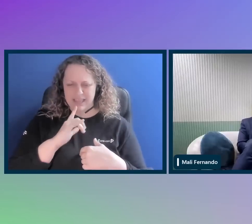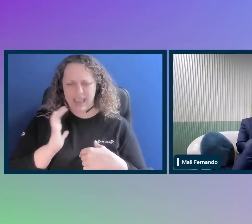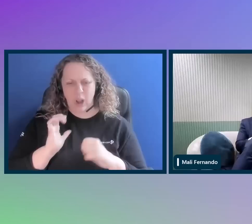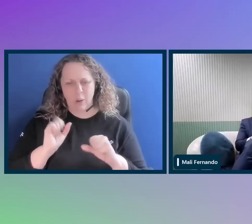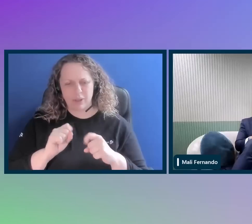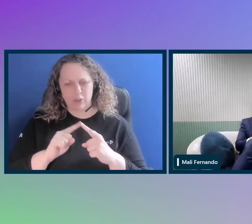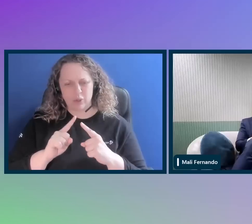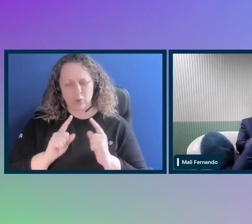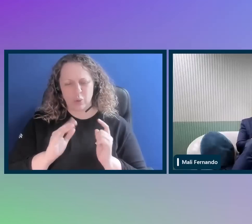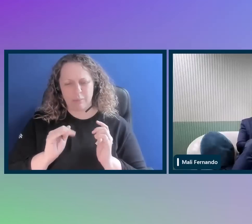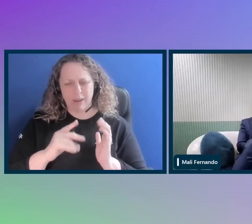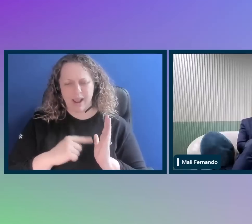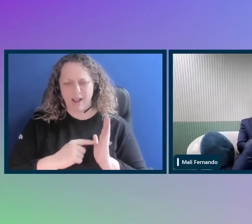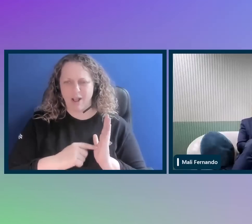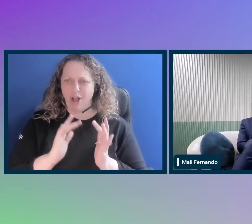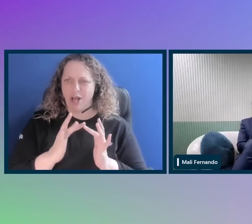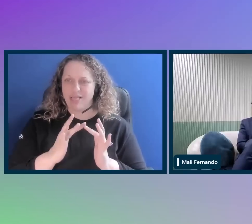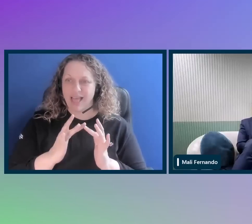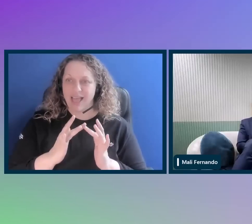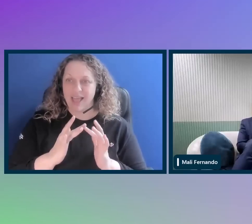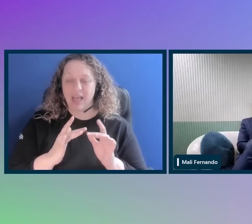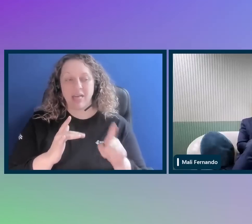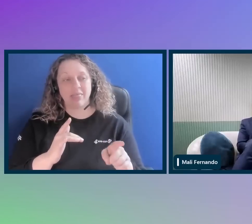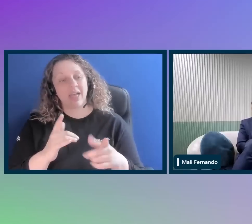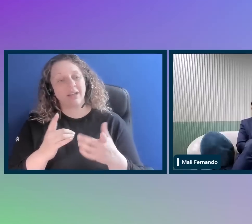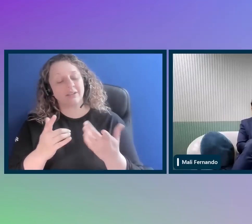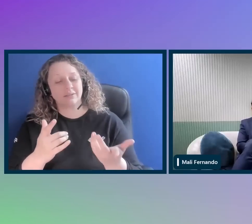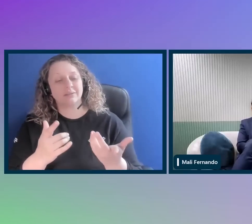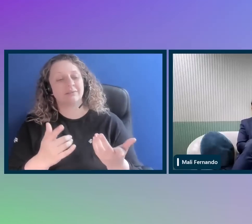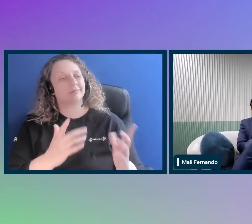And of course, look, that's a retail customer, but of course, we have commercial banking customers,